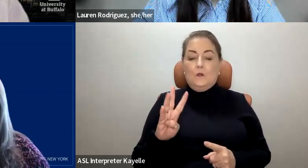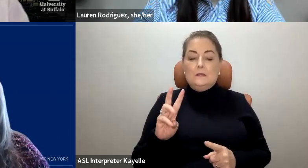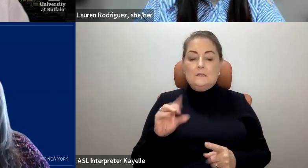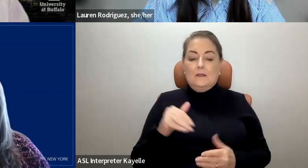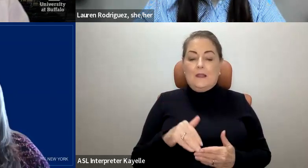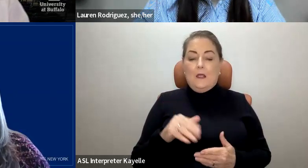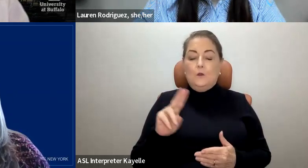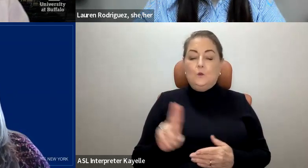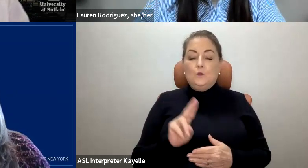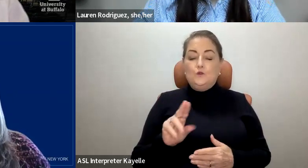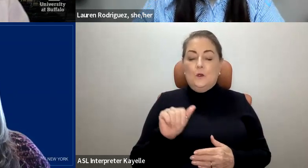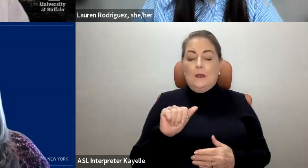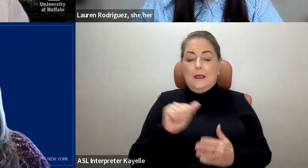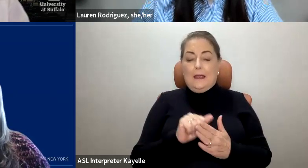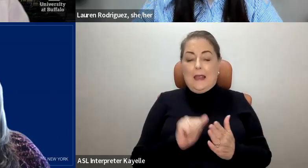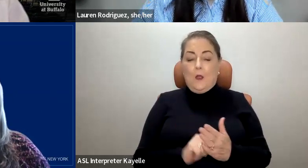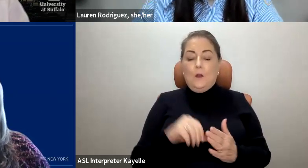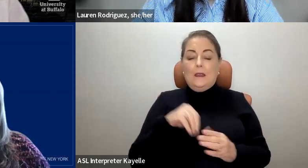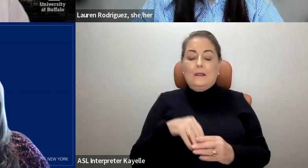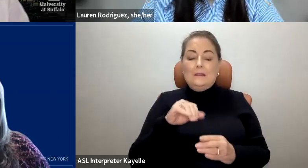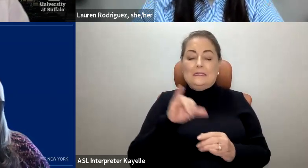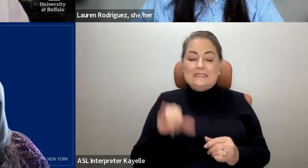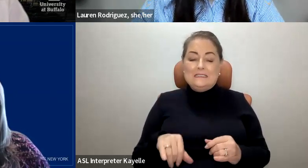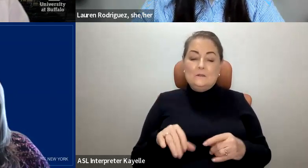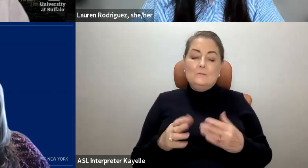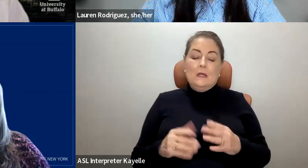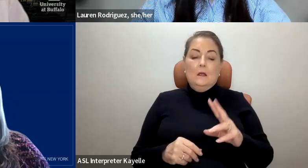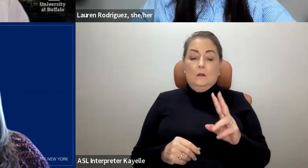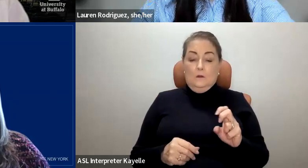accounts in the system. About 299,000 of those are students